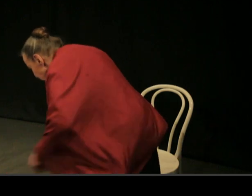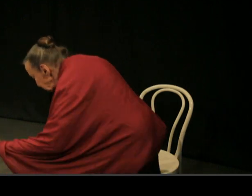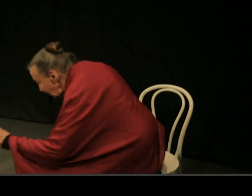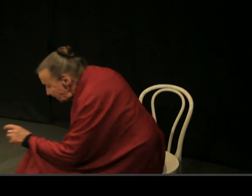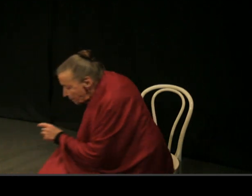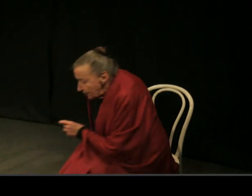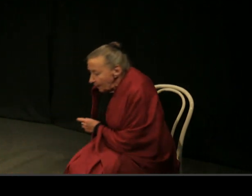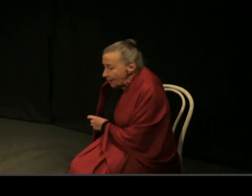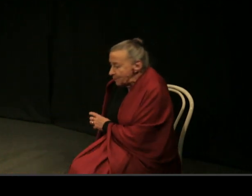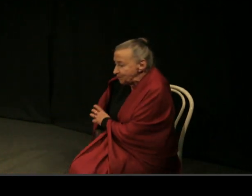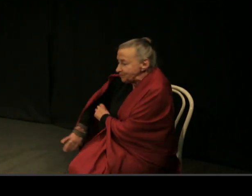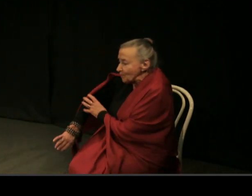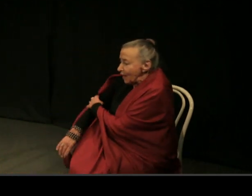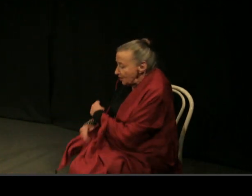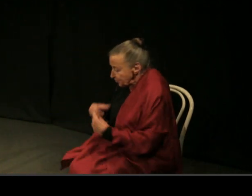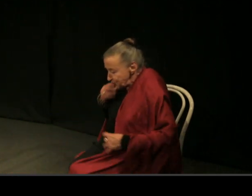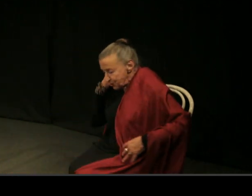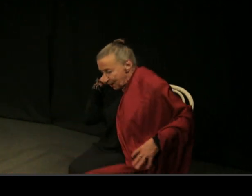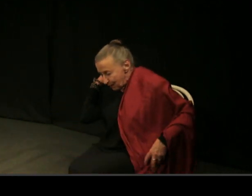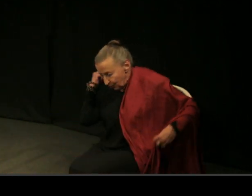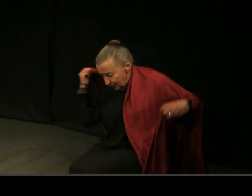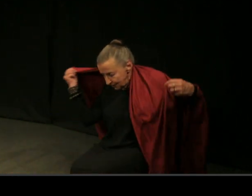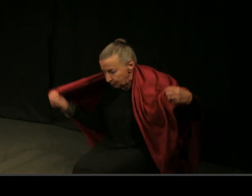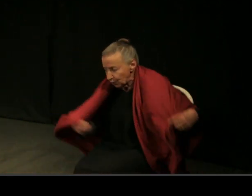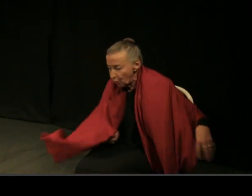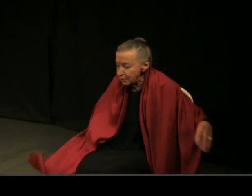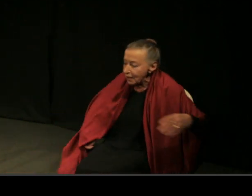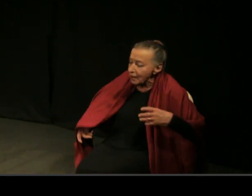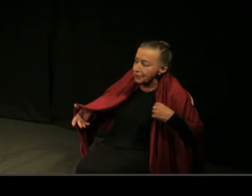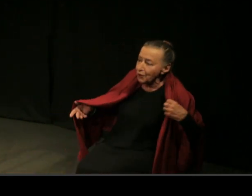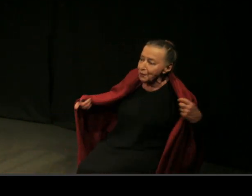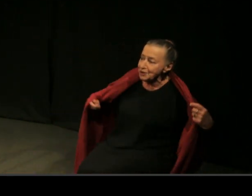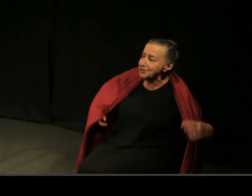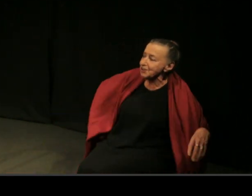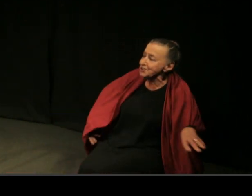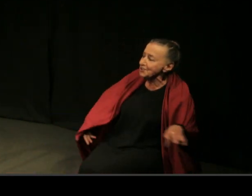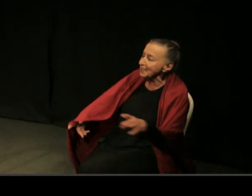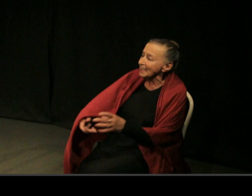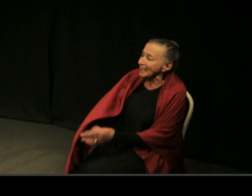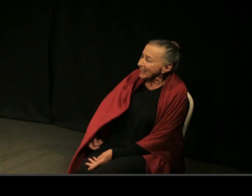Telimena studied his efforts with much grace,